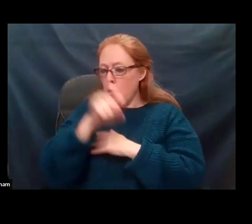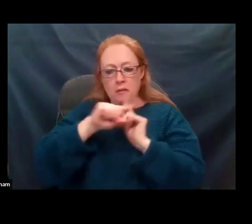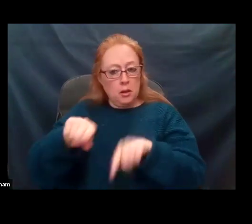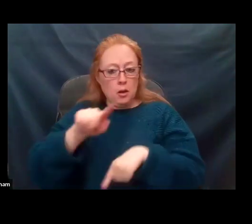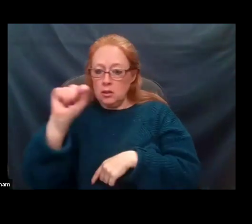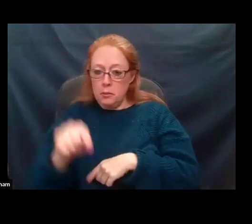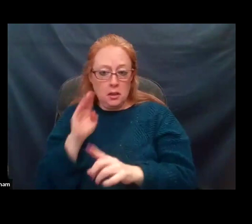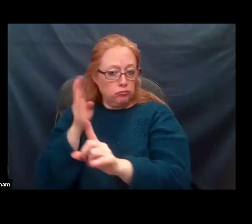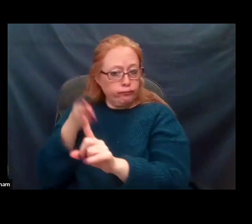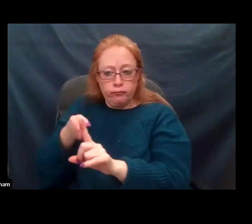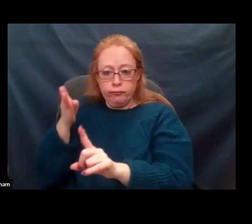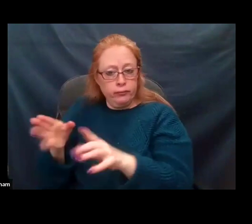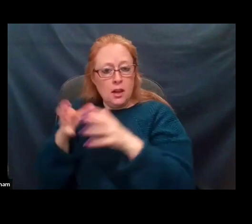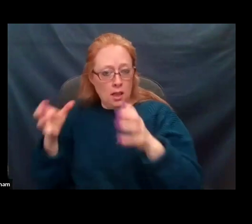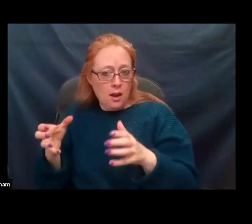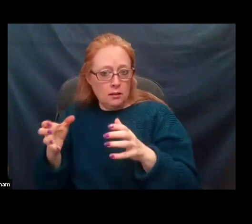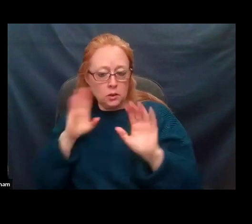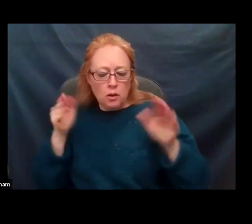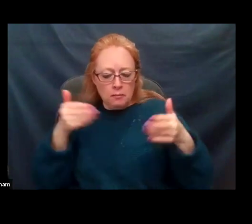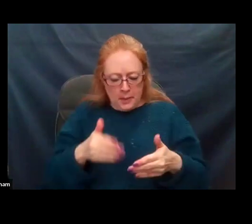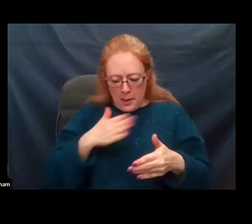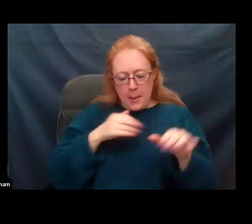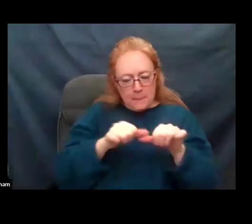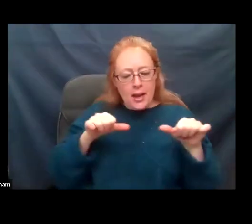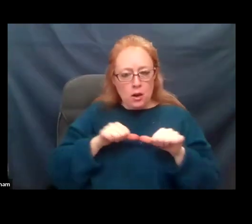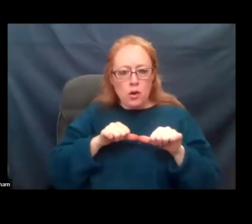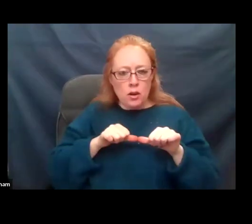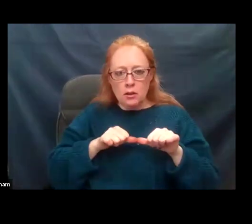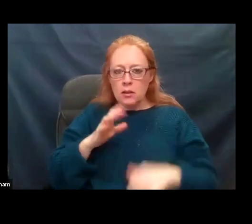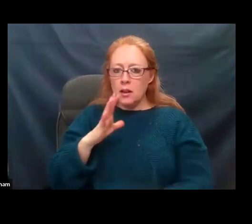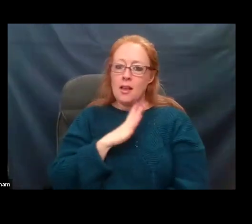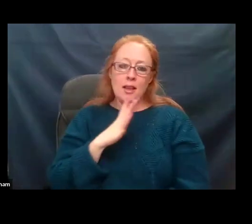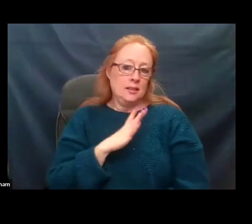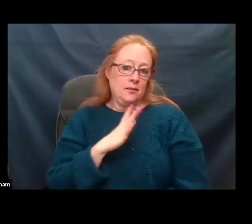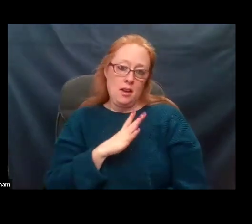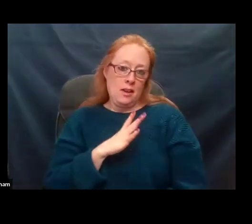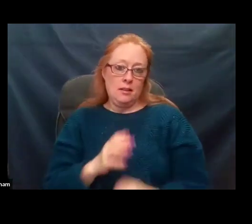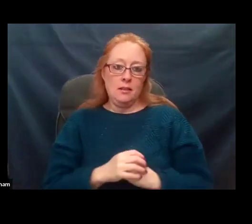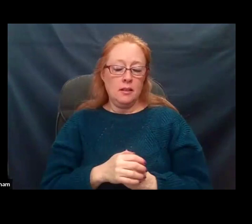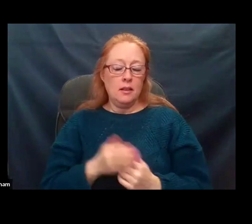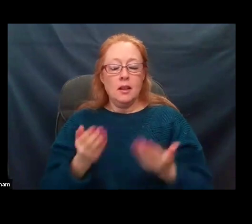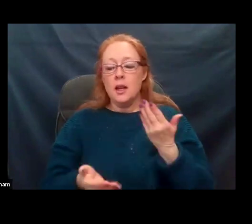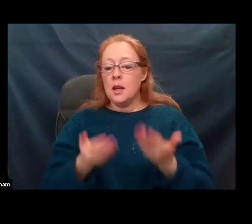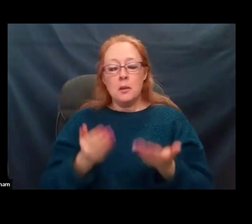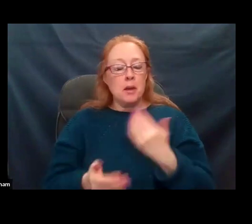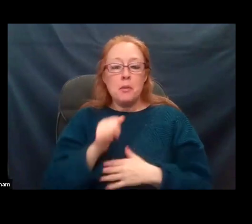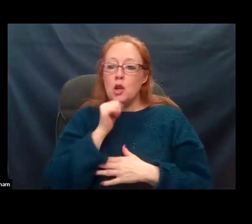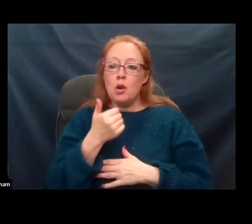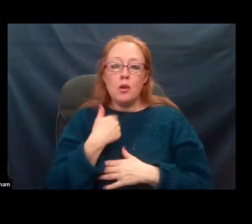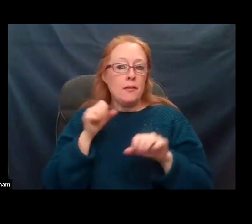So I will talk on what's happening in my county. Or what is happening in my region. You know, that's okay. Just figure that out.